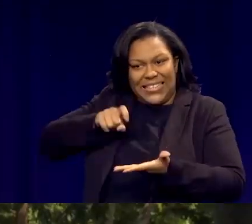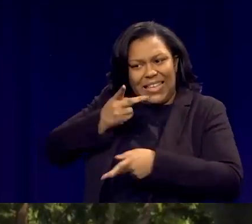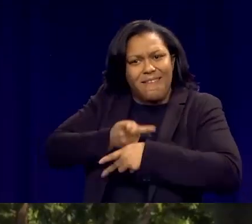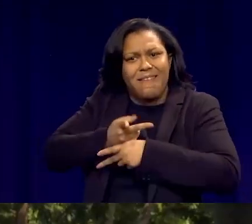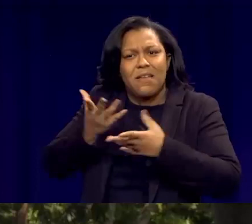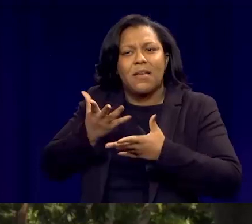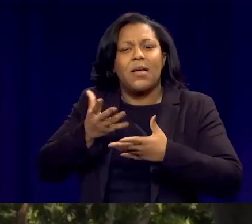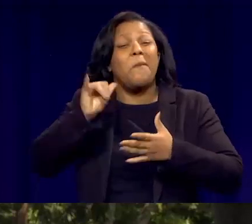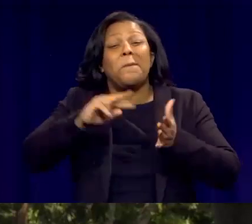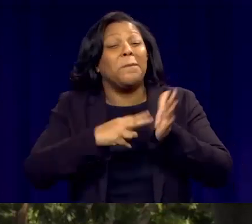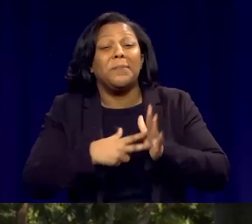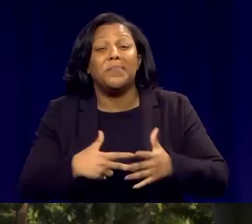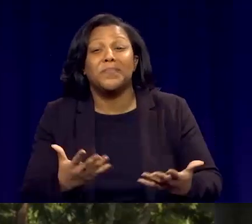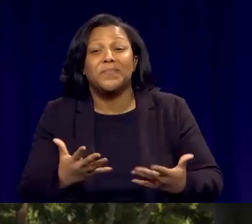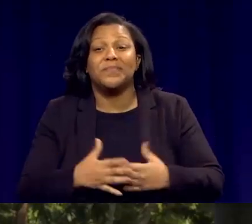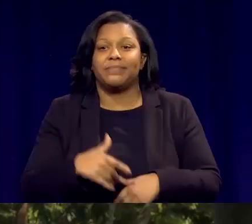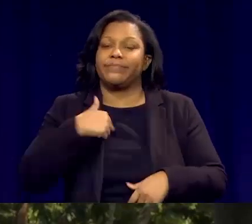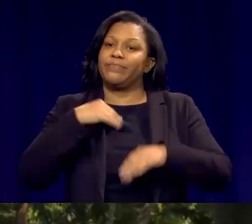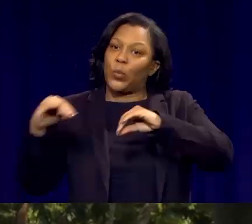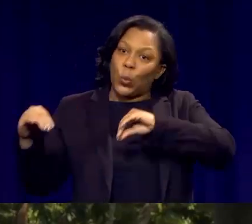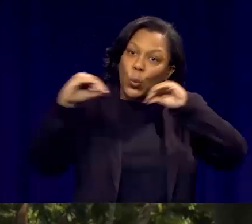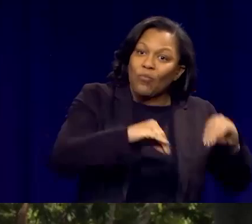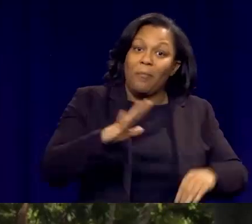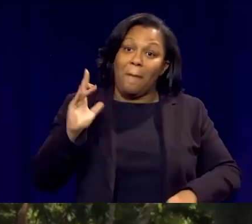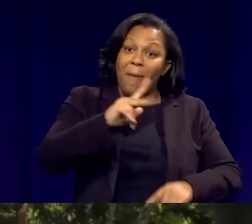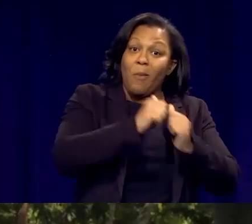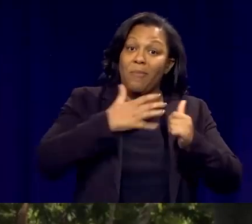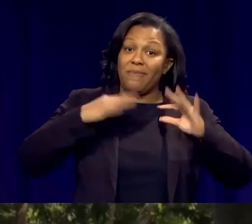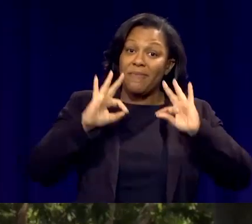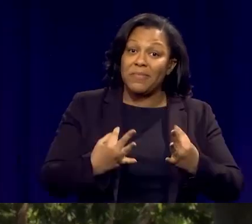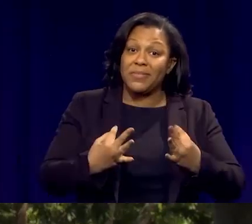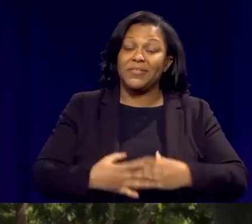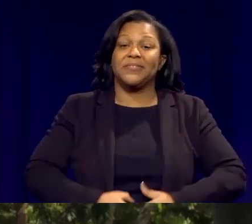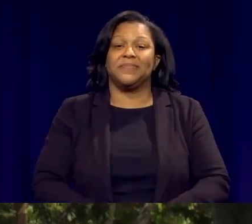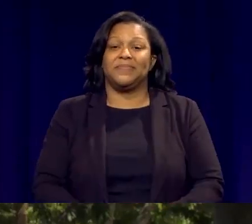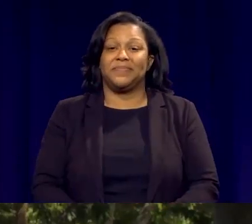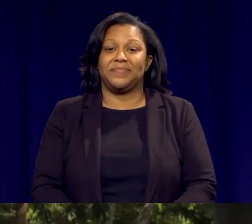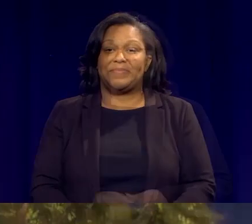And so that meant for a time moving back in with my family.